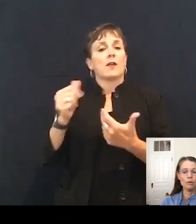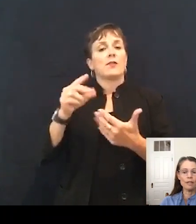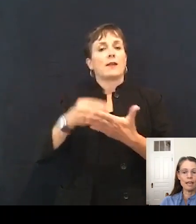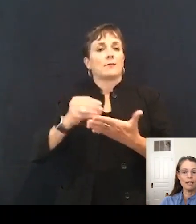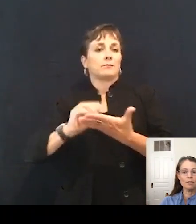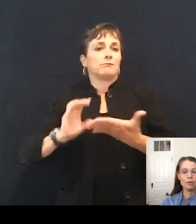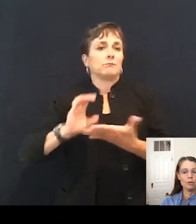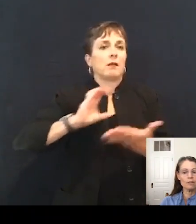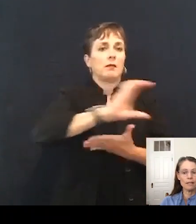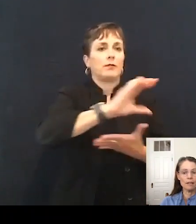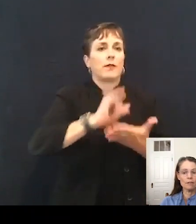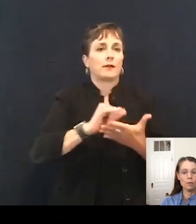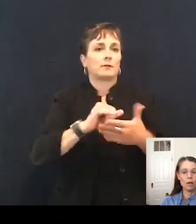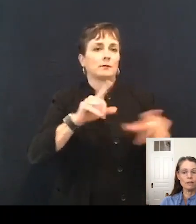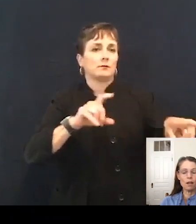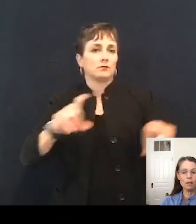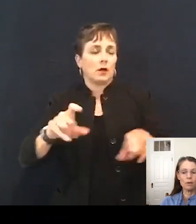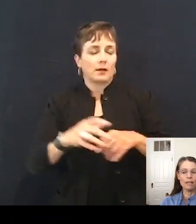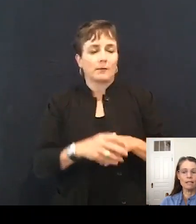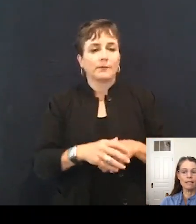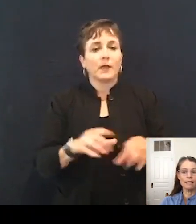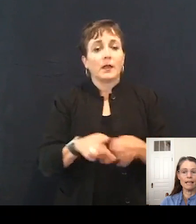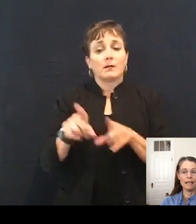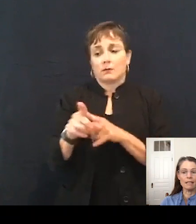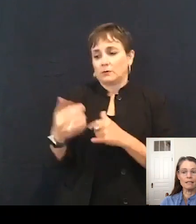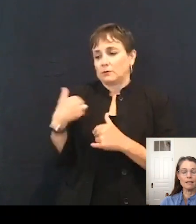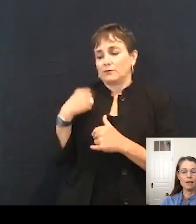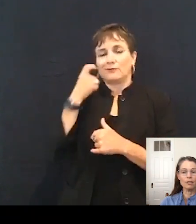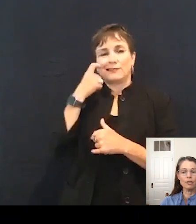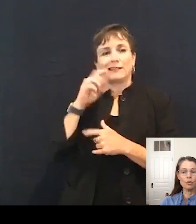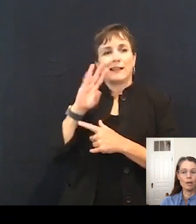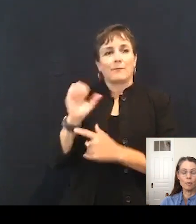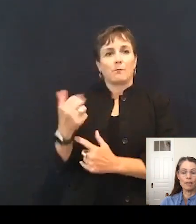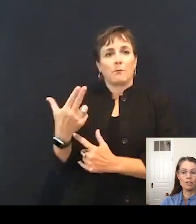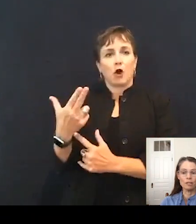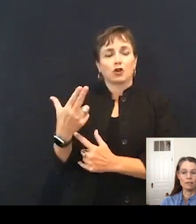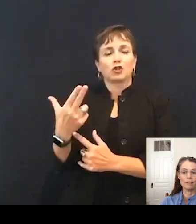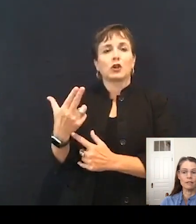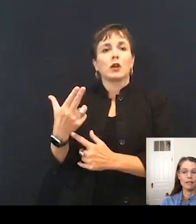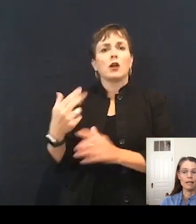showed the ASO was safe and well tolerated in eight USH2A patients.